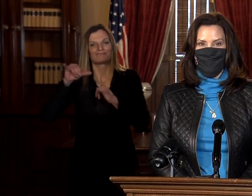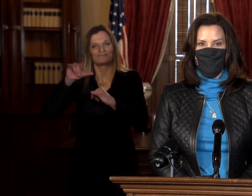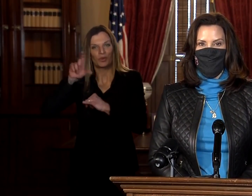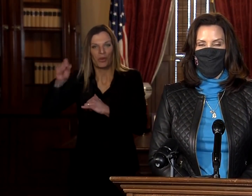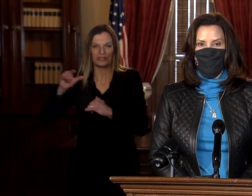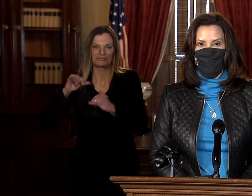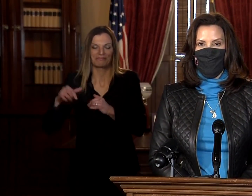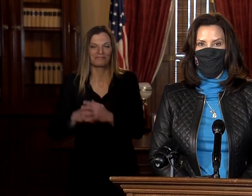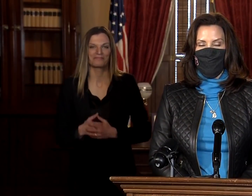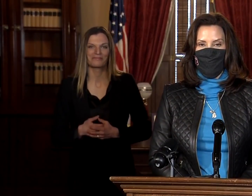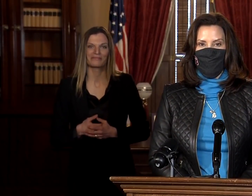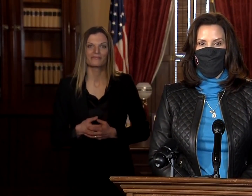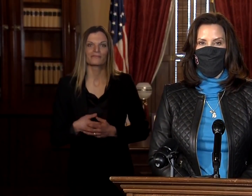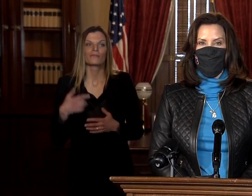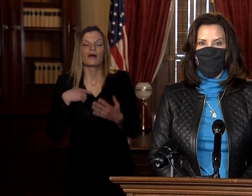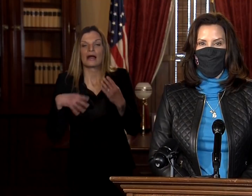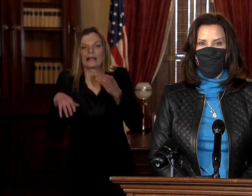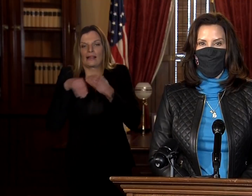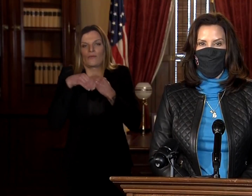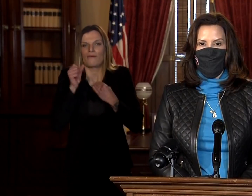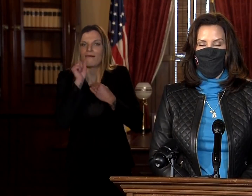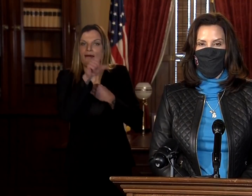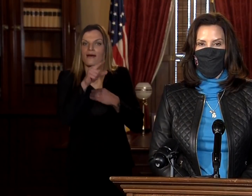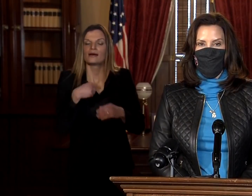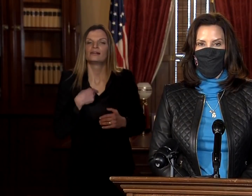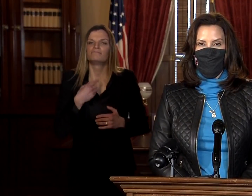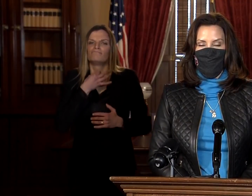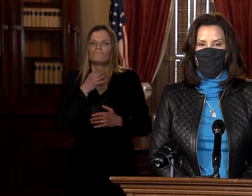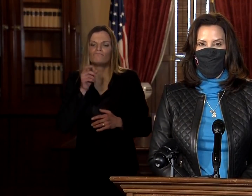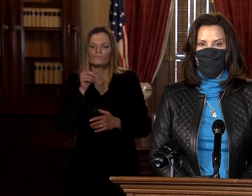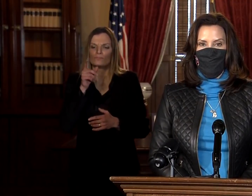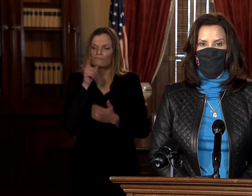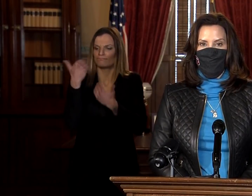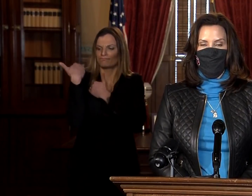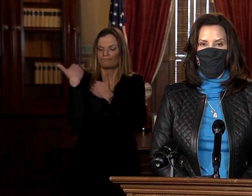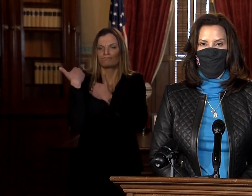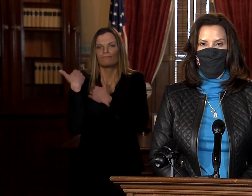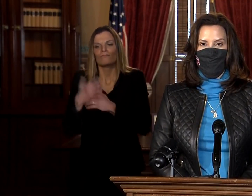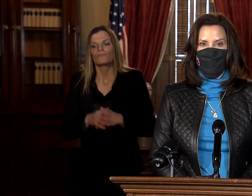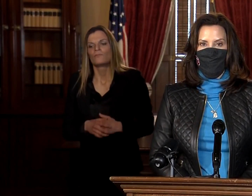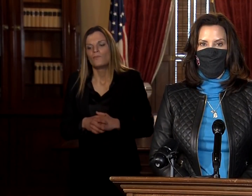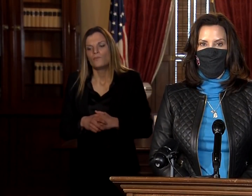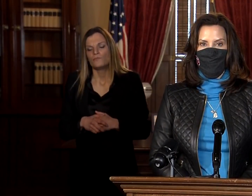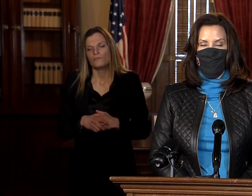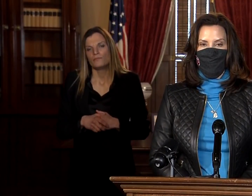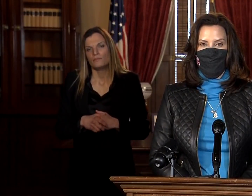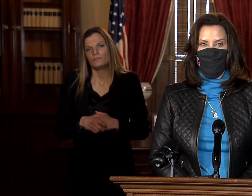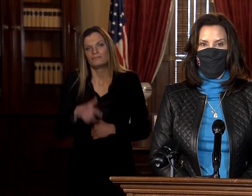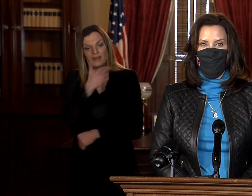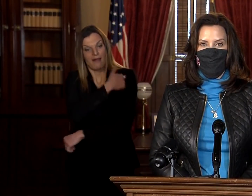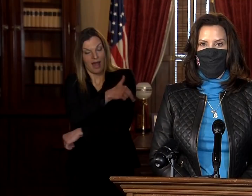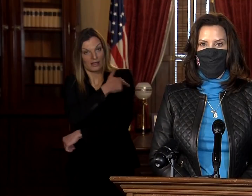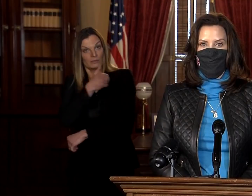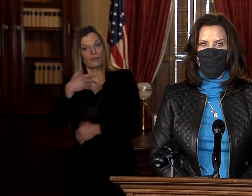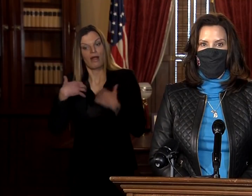Hello, governor. I was wondering, Lindsey had I was wondering, Lindsey had most of my question but I also most of my question but I also wanted to ask is it up to the wanted to ask is it up to the hospitals and health departments